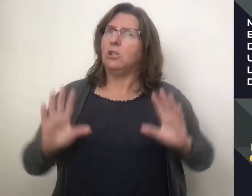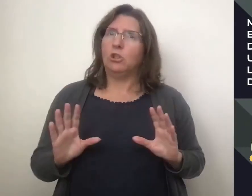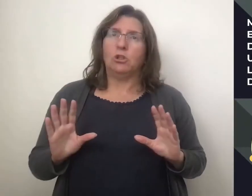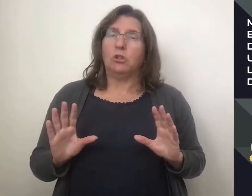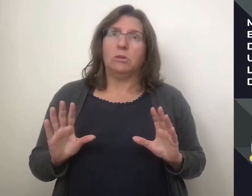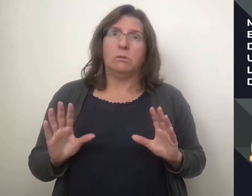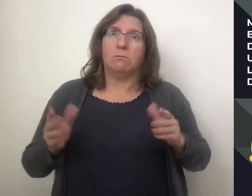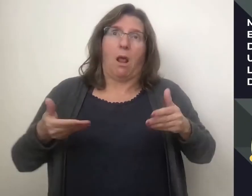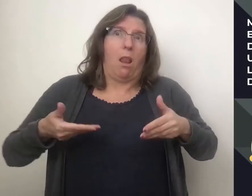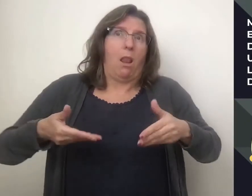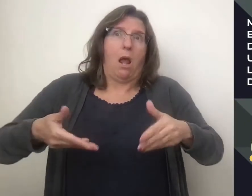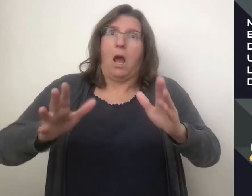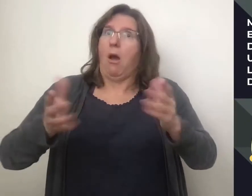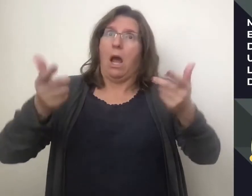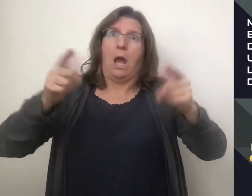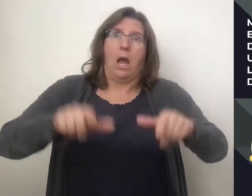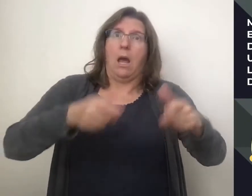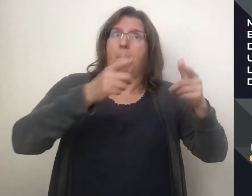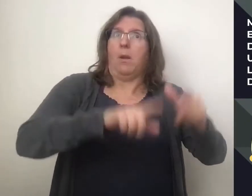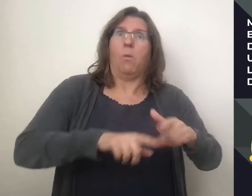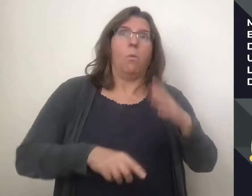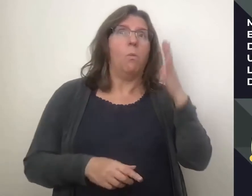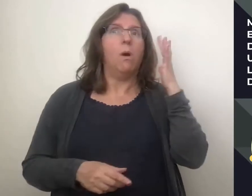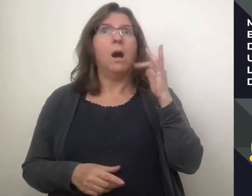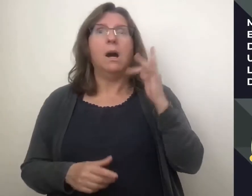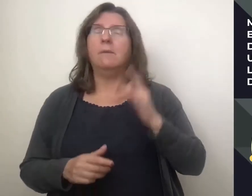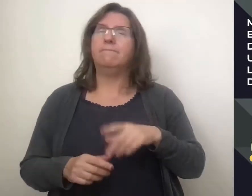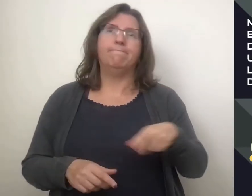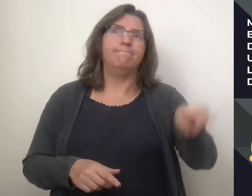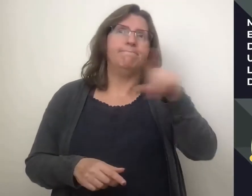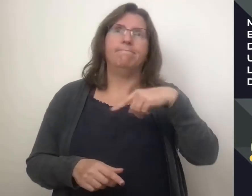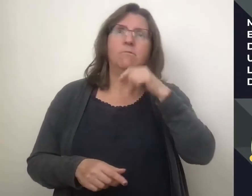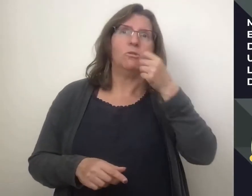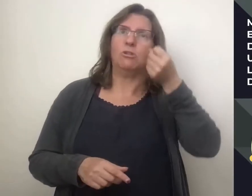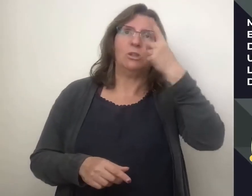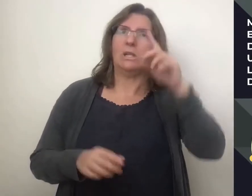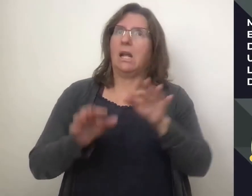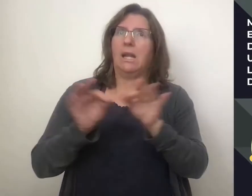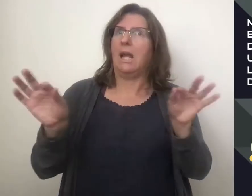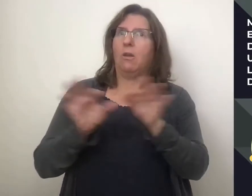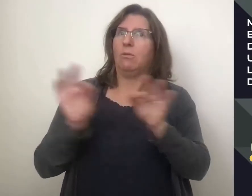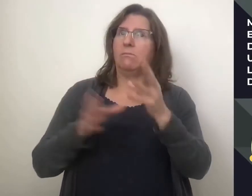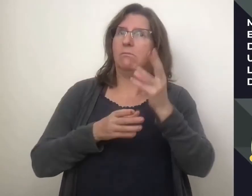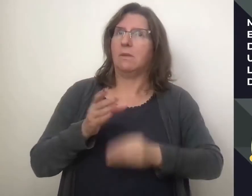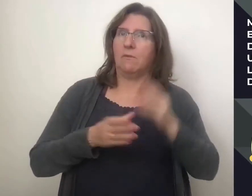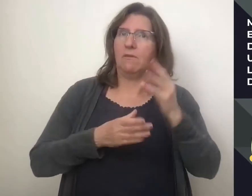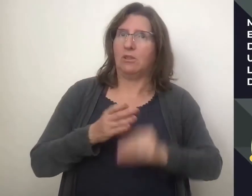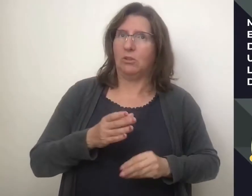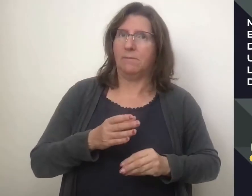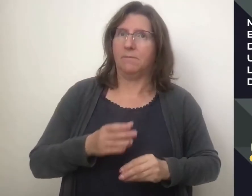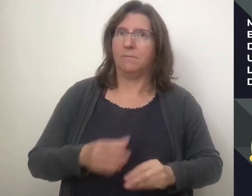Because educators don’t understand language deprivation, the cycle in deaf education continues.